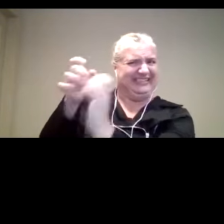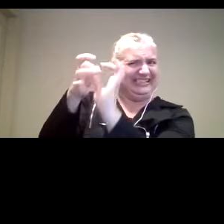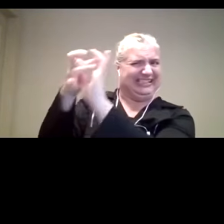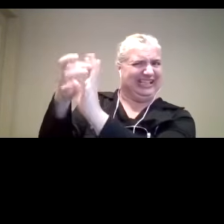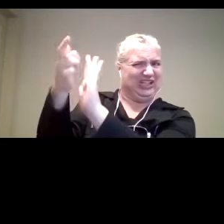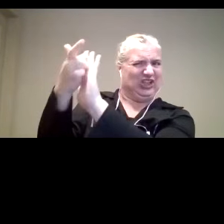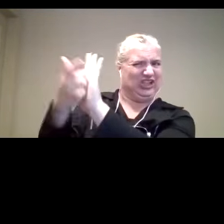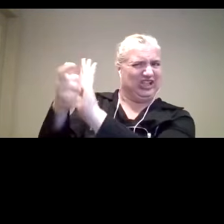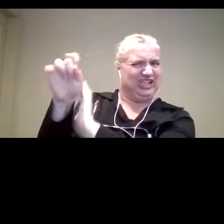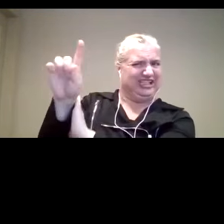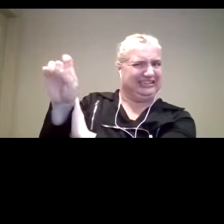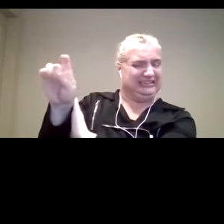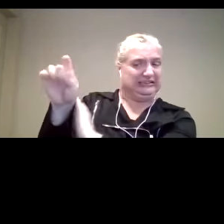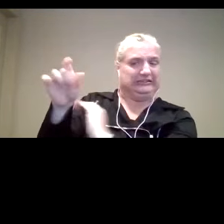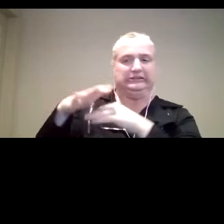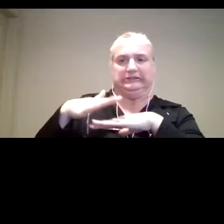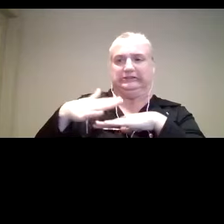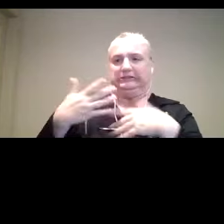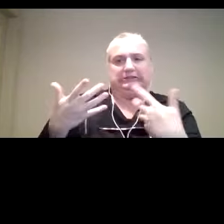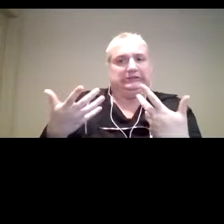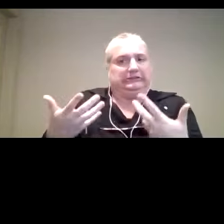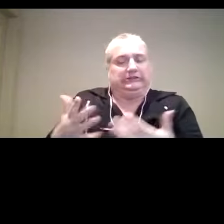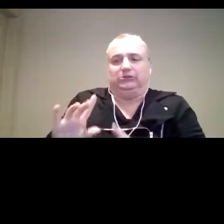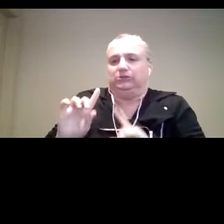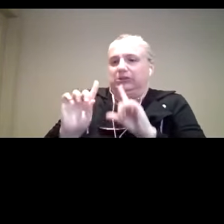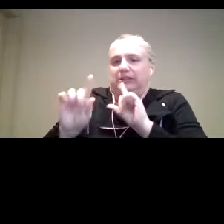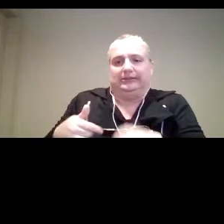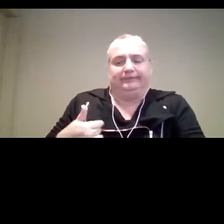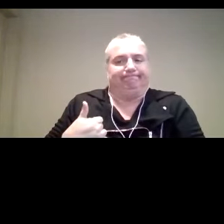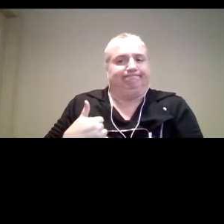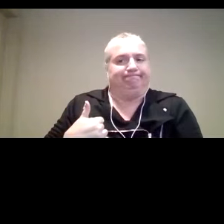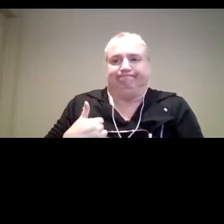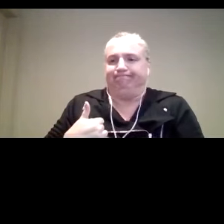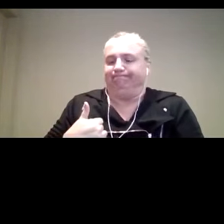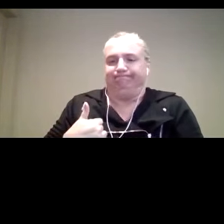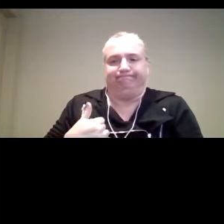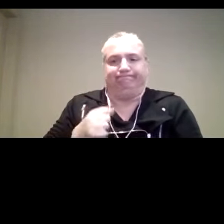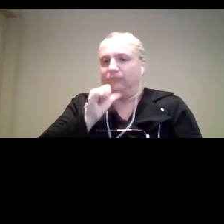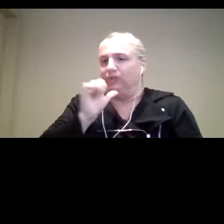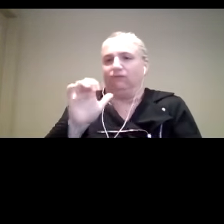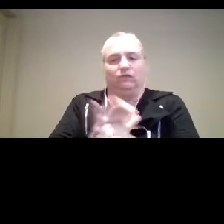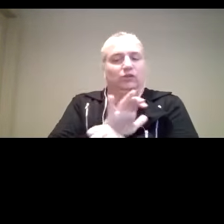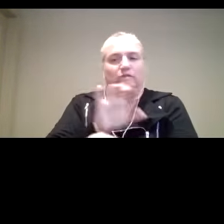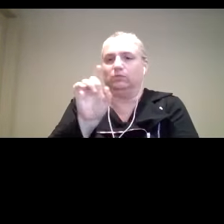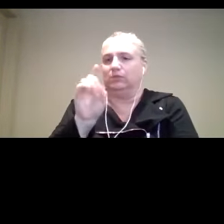than I would have at this point. So, I don't wanna answer that question because I'm not totally sure and I don't wanna give wrong advice.